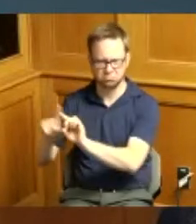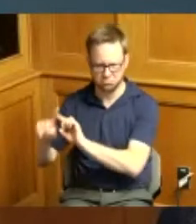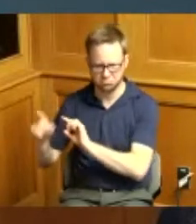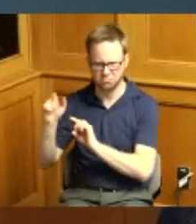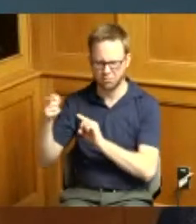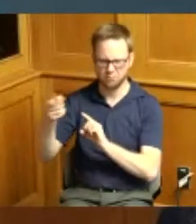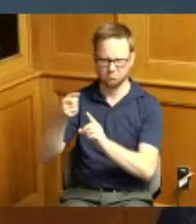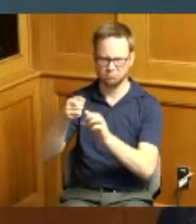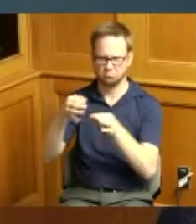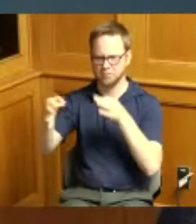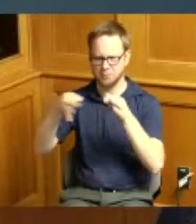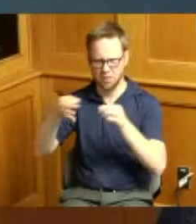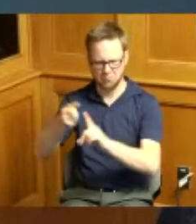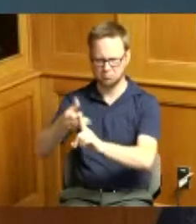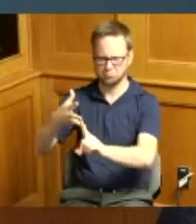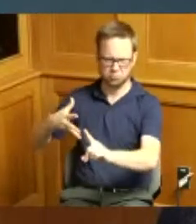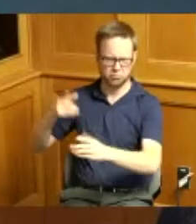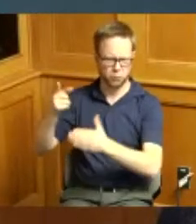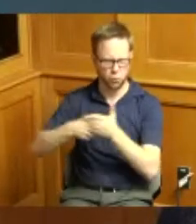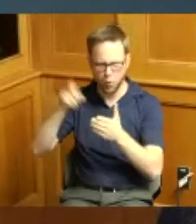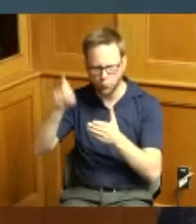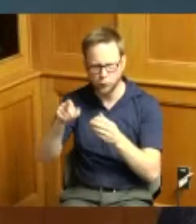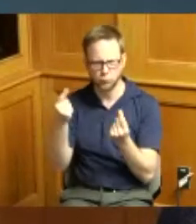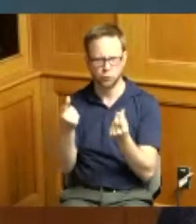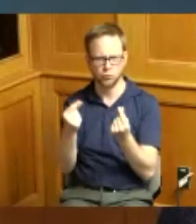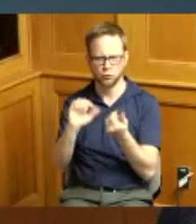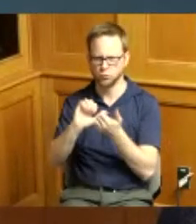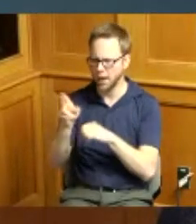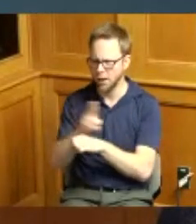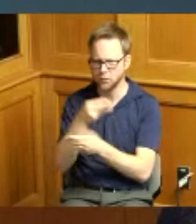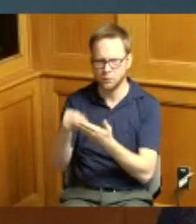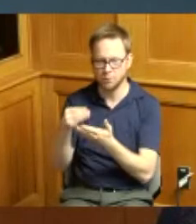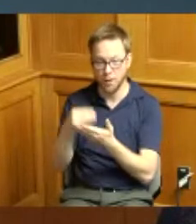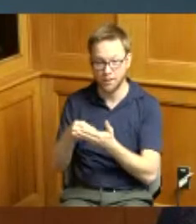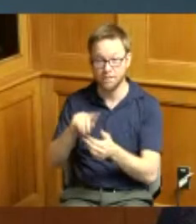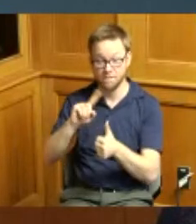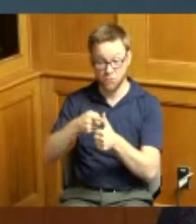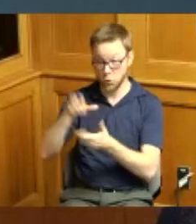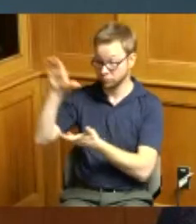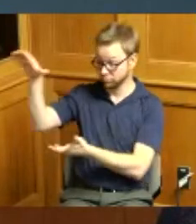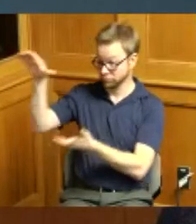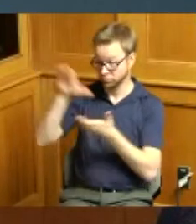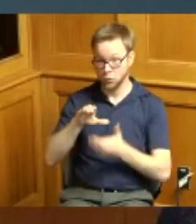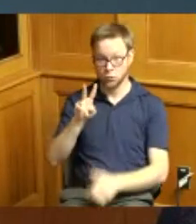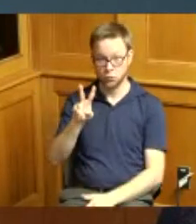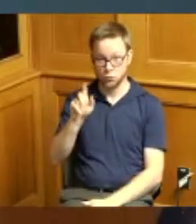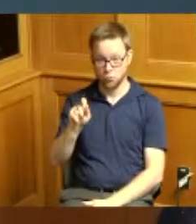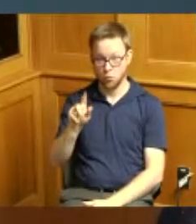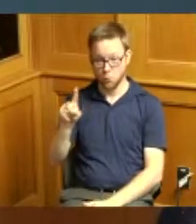when this money comes down we'll initially be getting about 2.1 million for 18 years